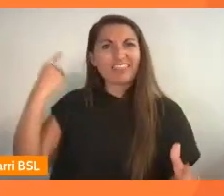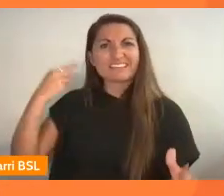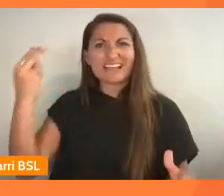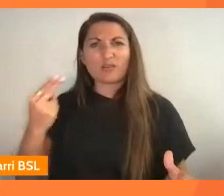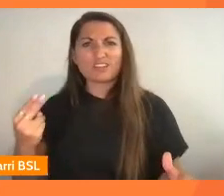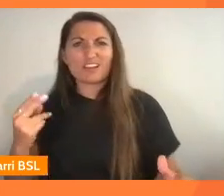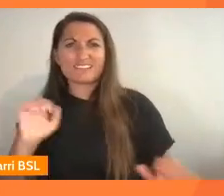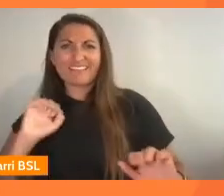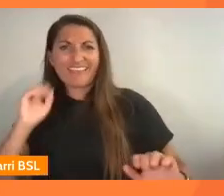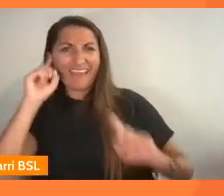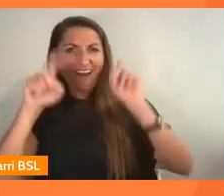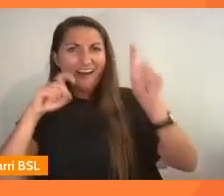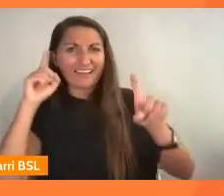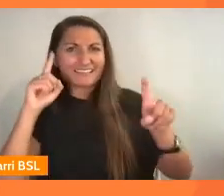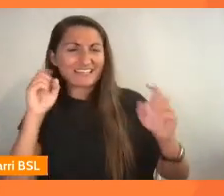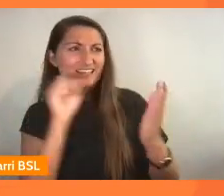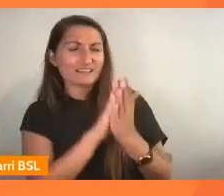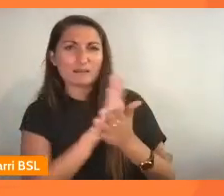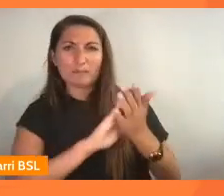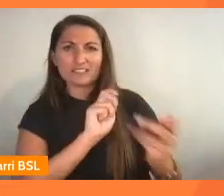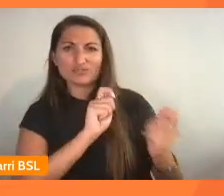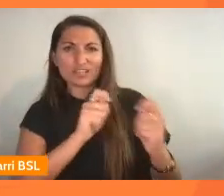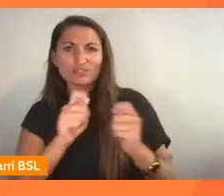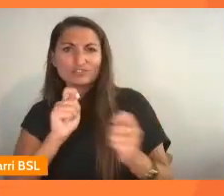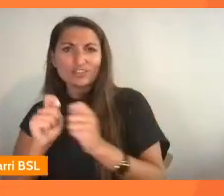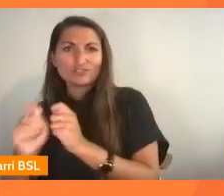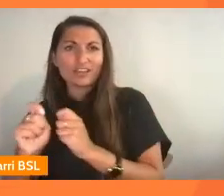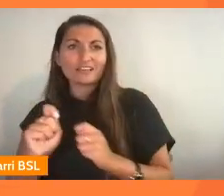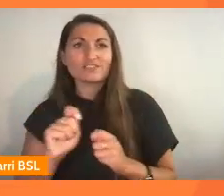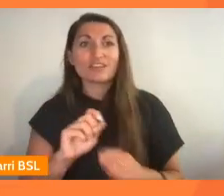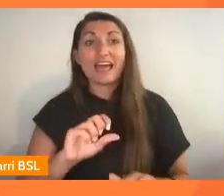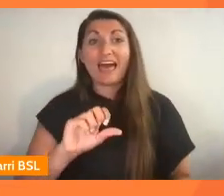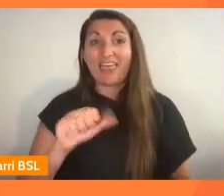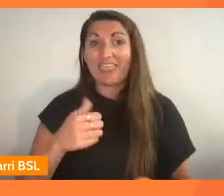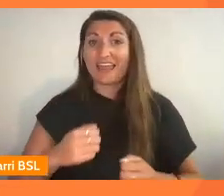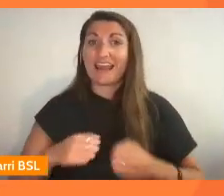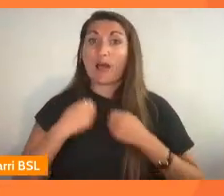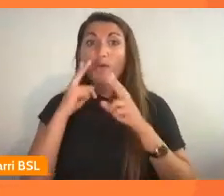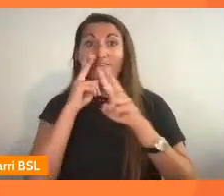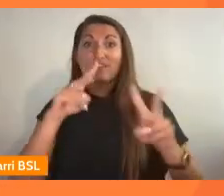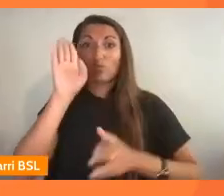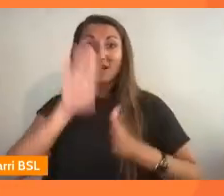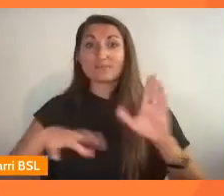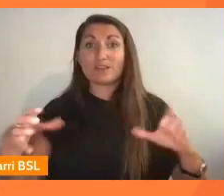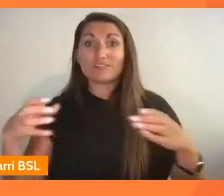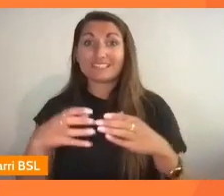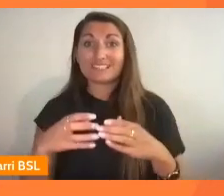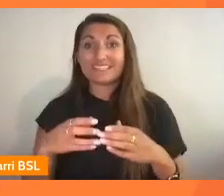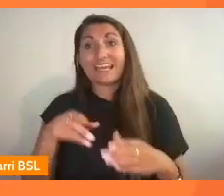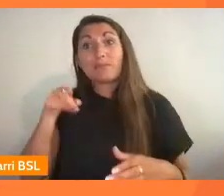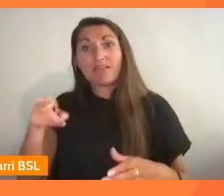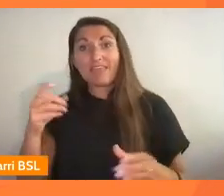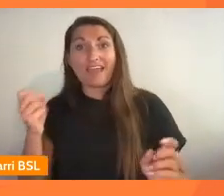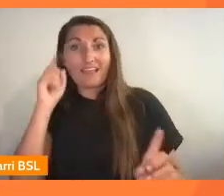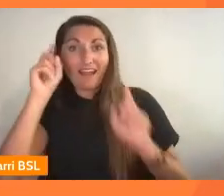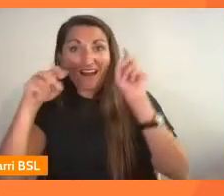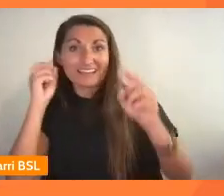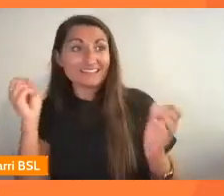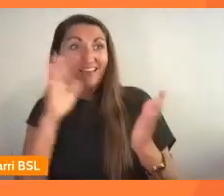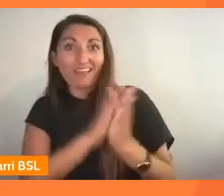They then got changed again by the time we got to our dev team making our visual experience. So nothing ever turned out how we intended to.